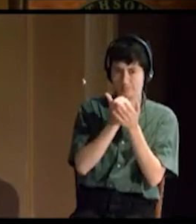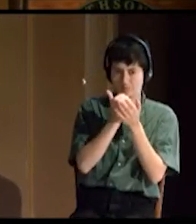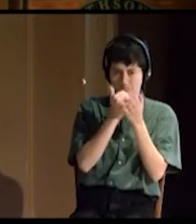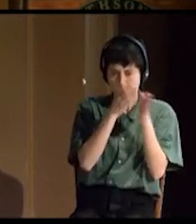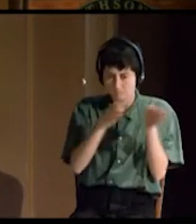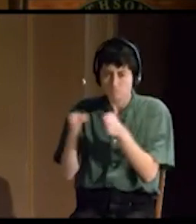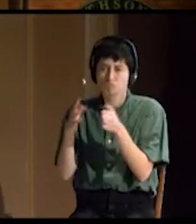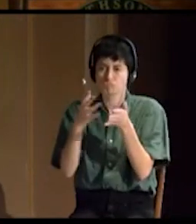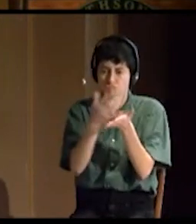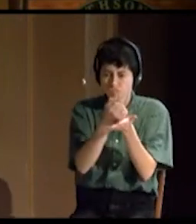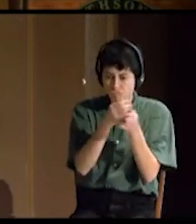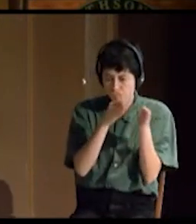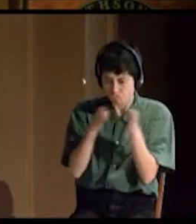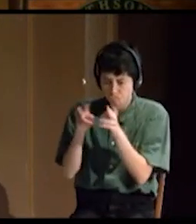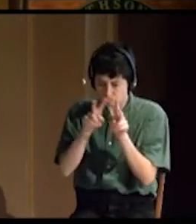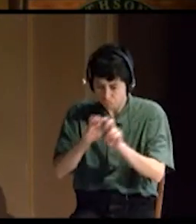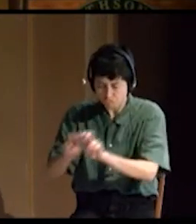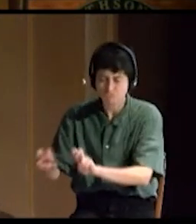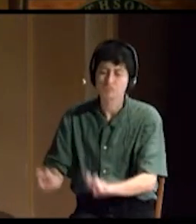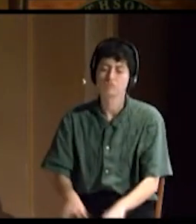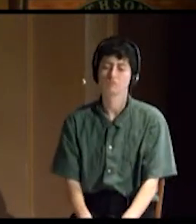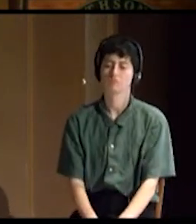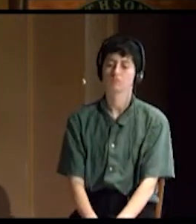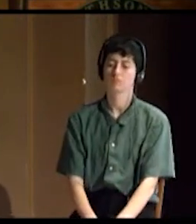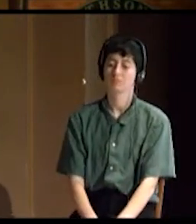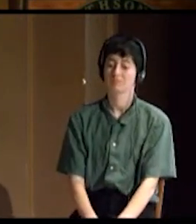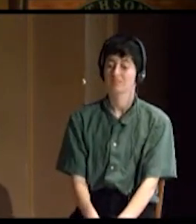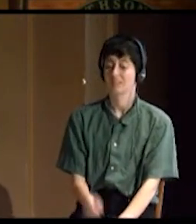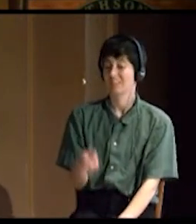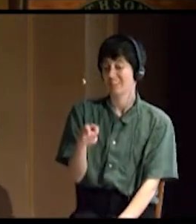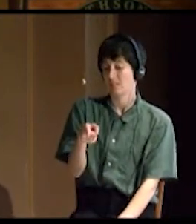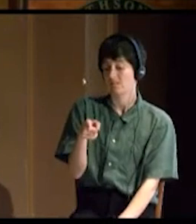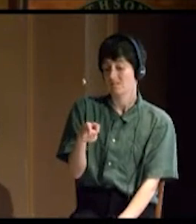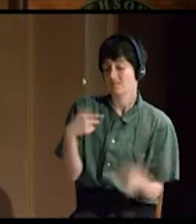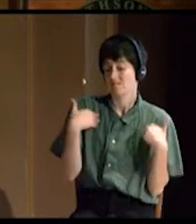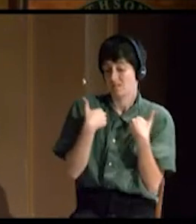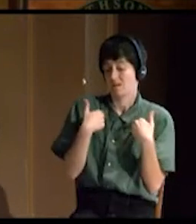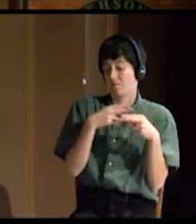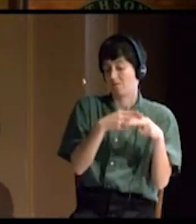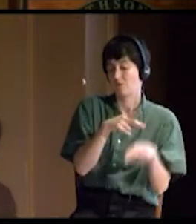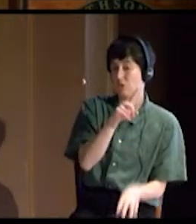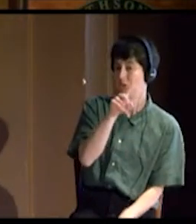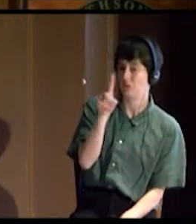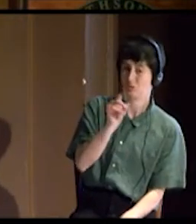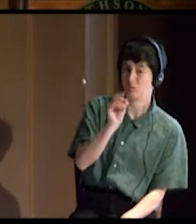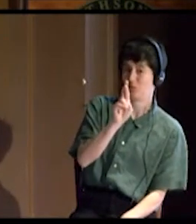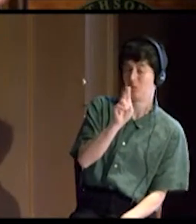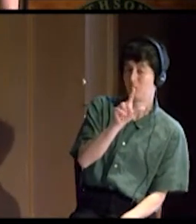that arise from hybridization, for instance, in this zorse or in this liger. But it's much more difficult